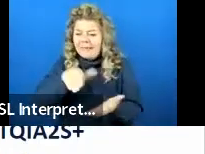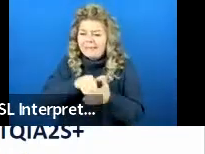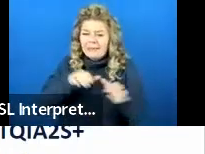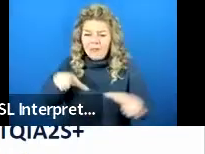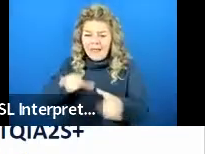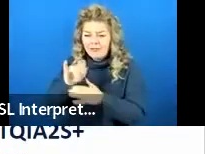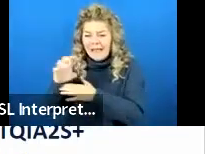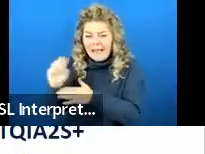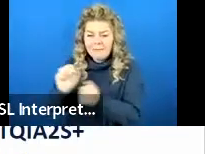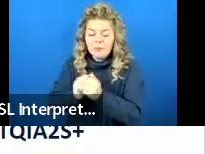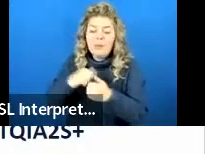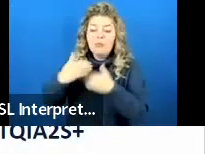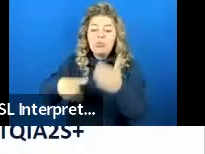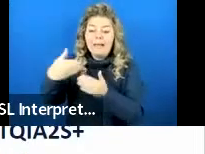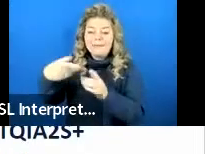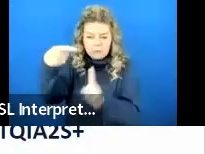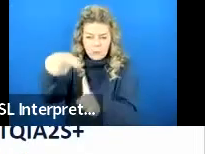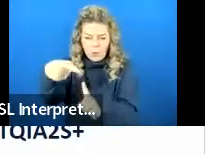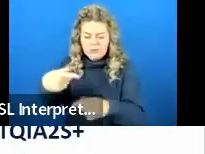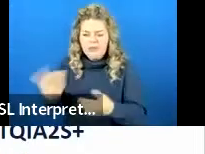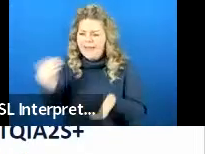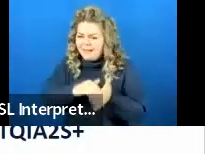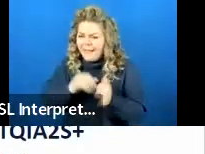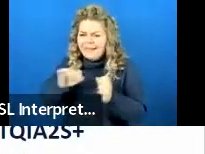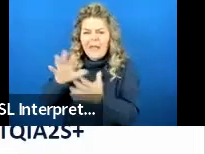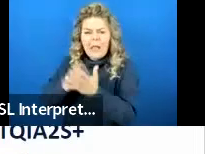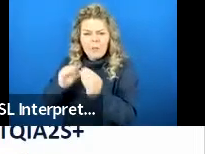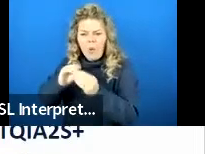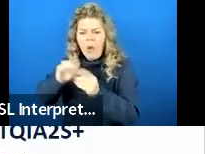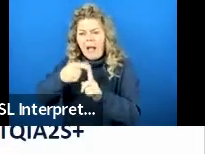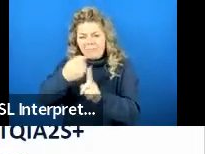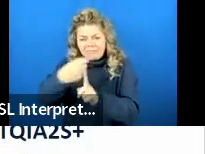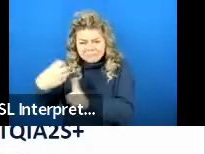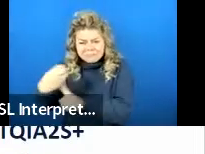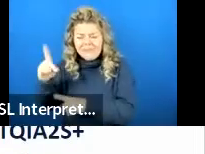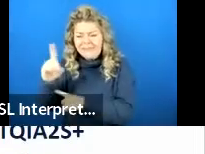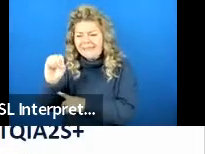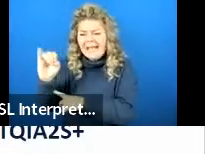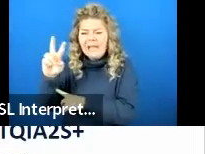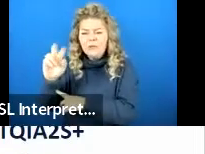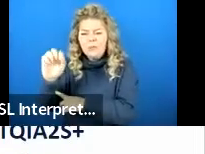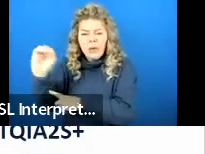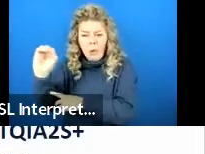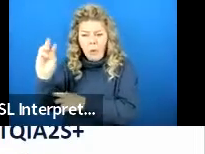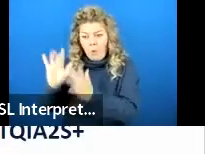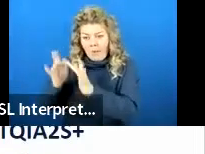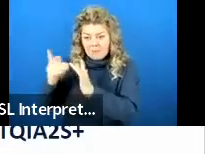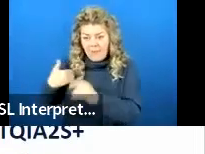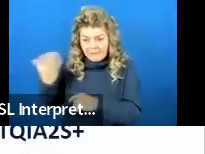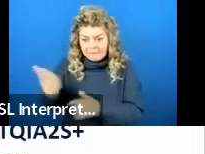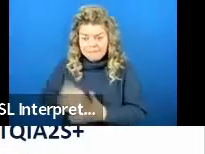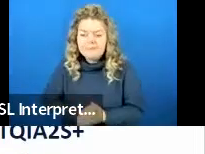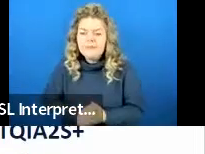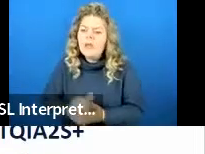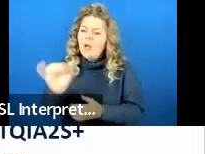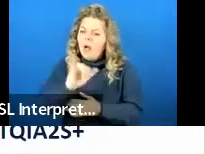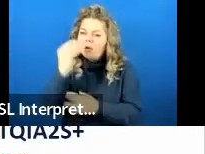process goals. Again, you can learn more about each. On our our DEI 2.0 website, please notice the wide range